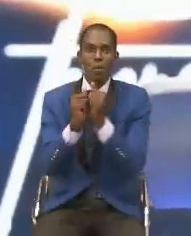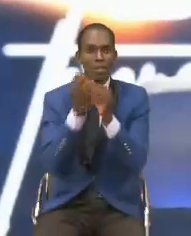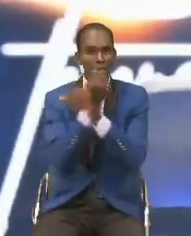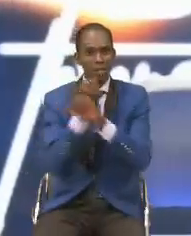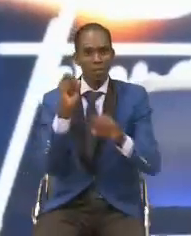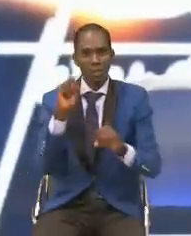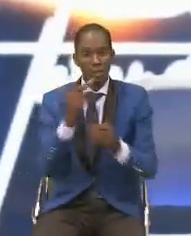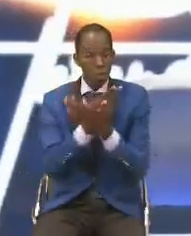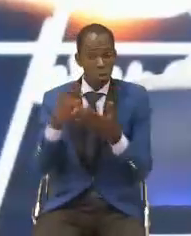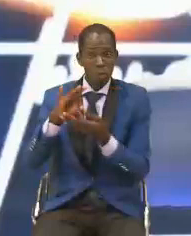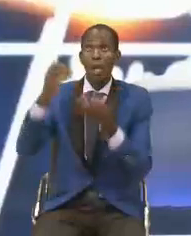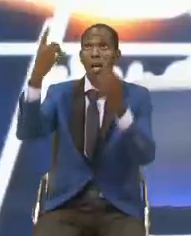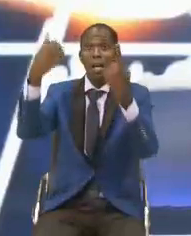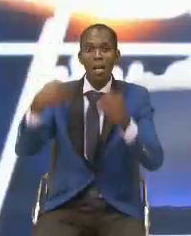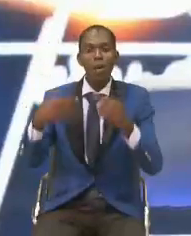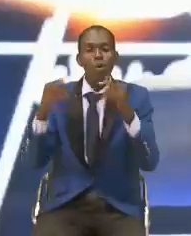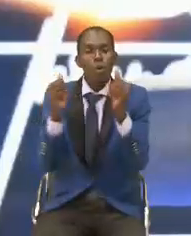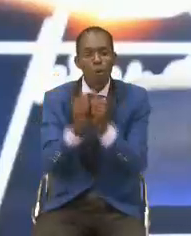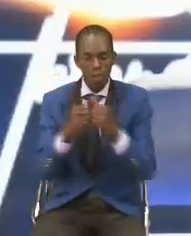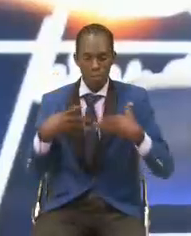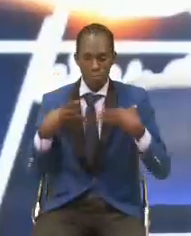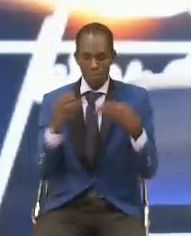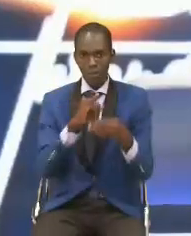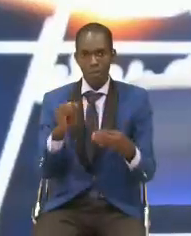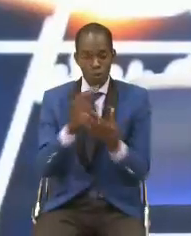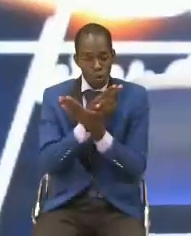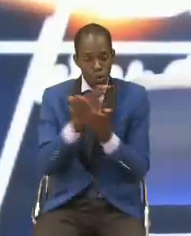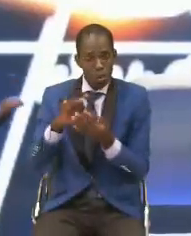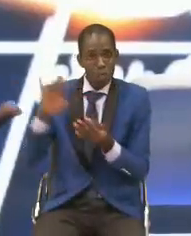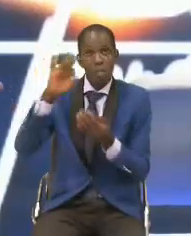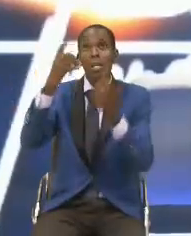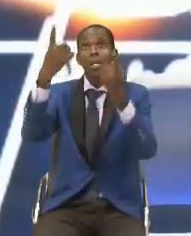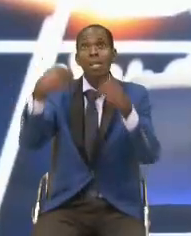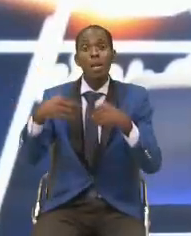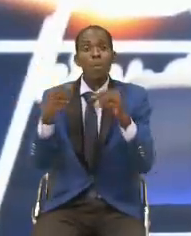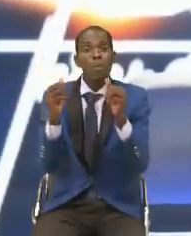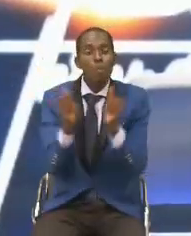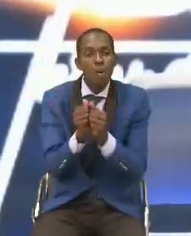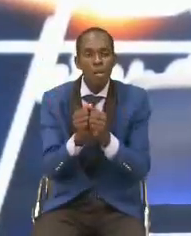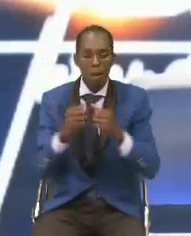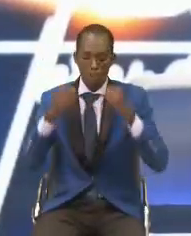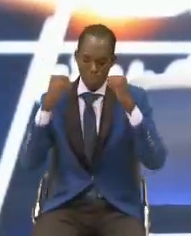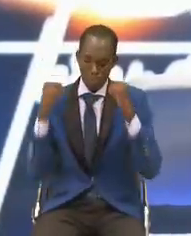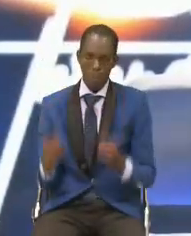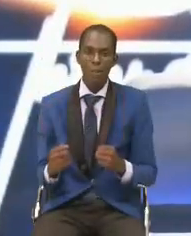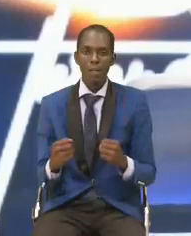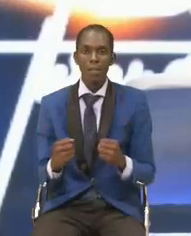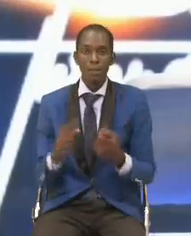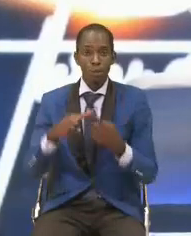ghost came and came with salvation the holy ghost came and came with healing and the holy ghost